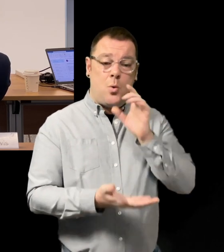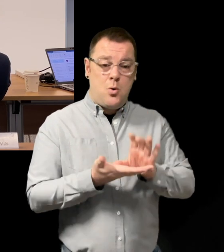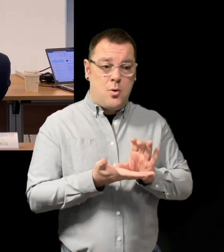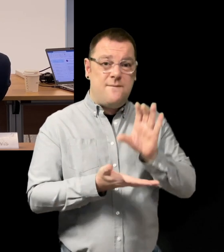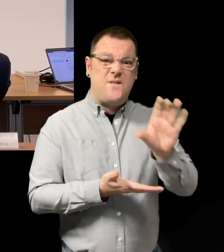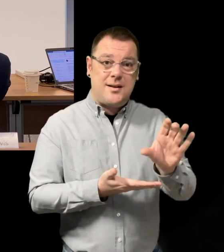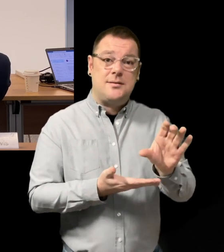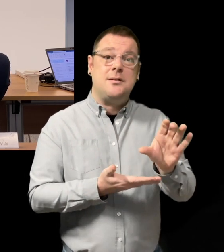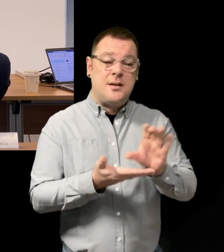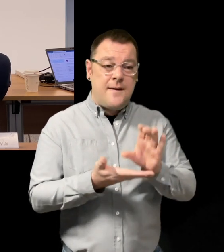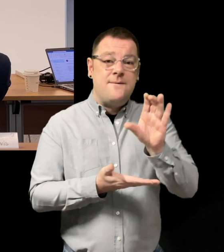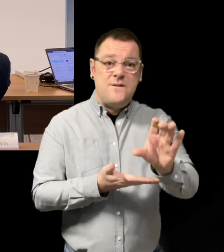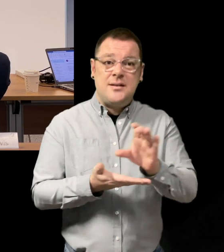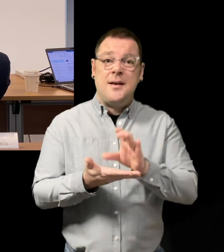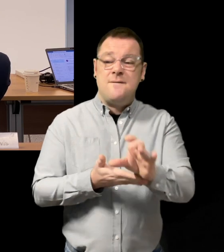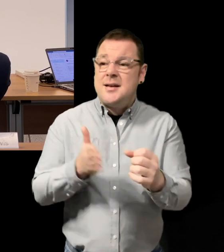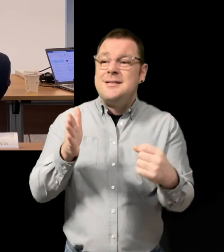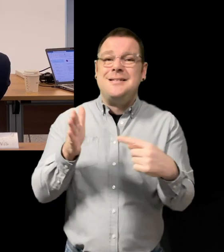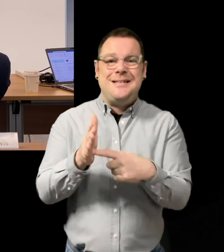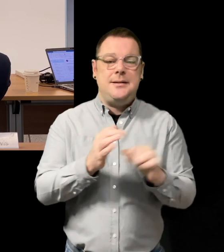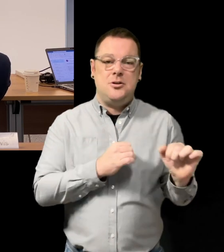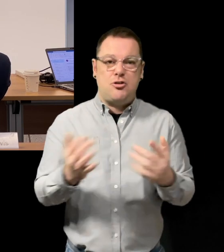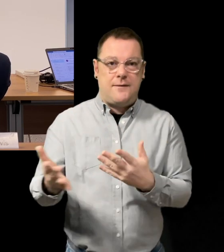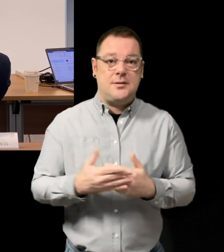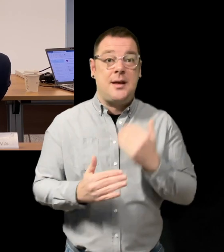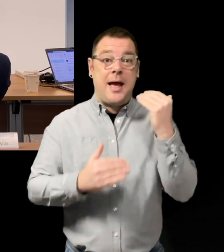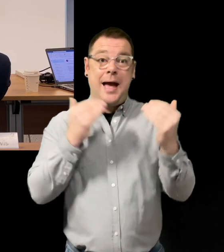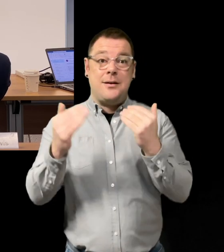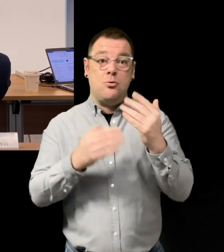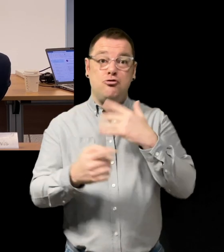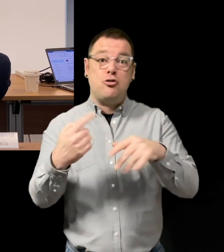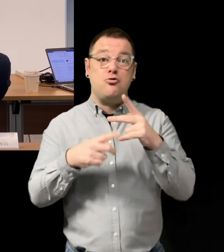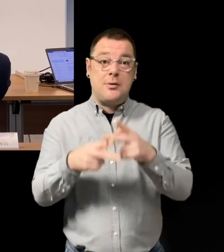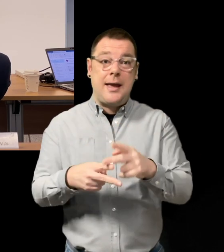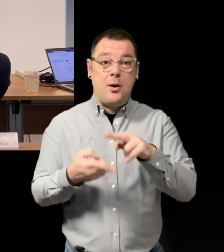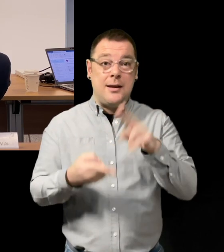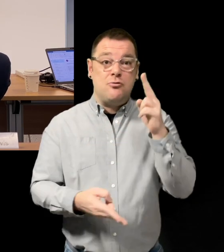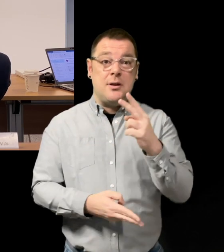more investments in all of our key services. Adult social care will see an increase of nearly